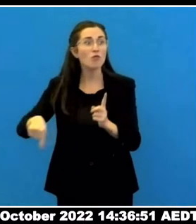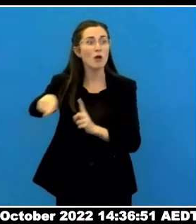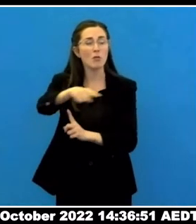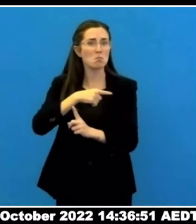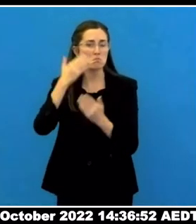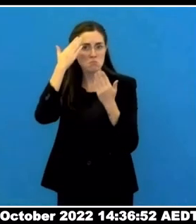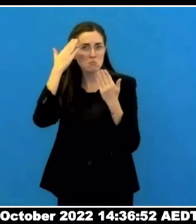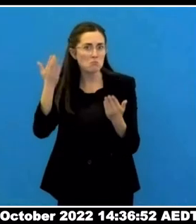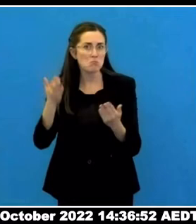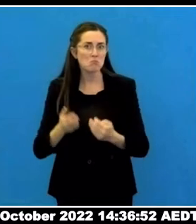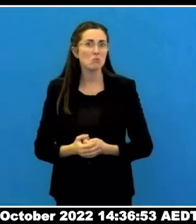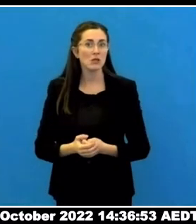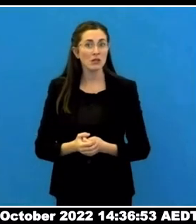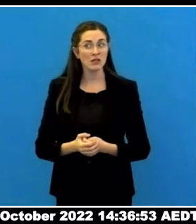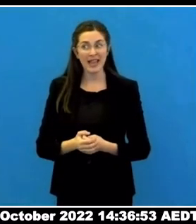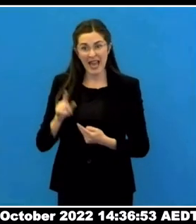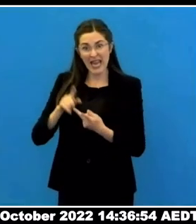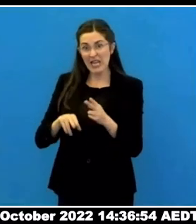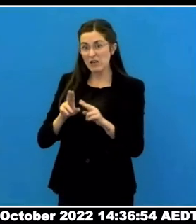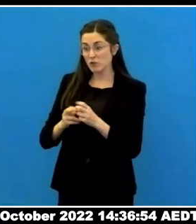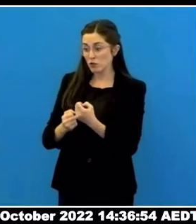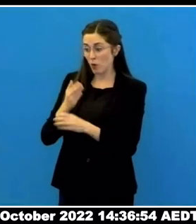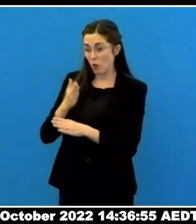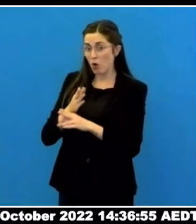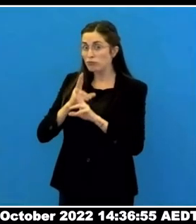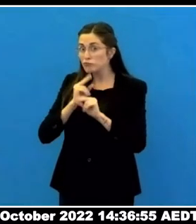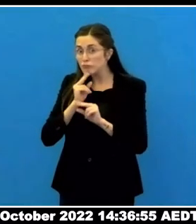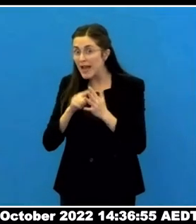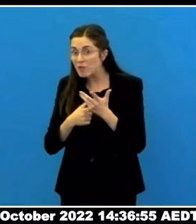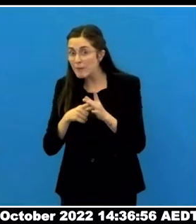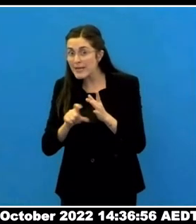I wouldn't mind if a support worker couldn't speak Arabic; that would be okay.